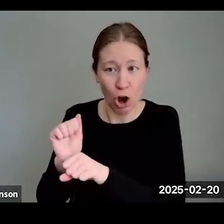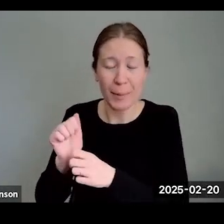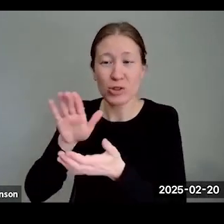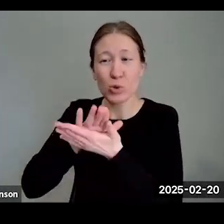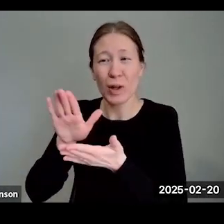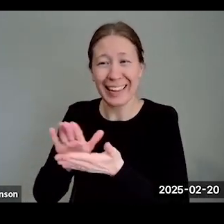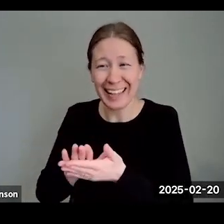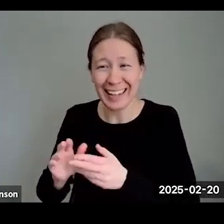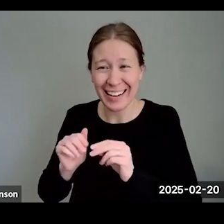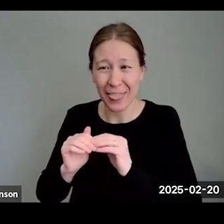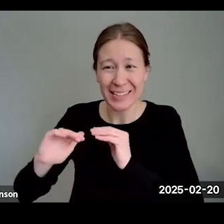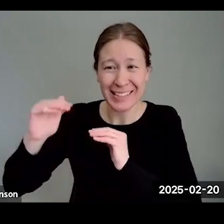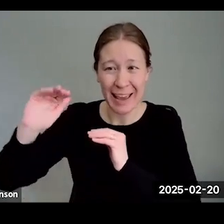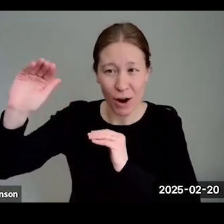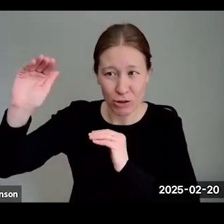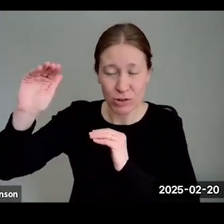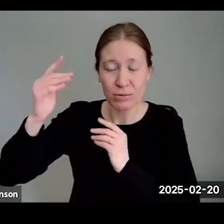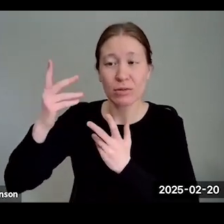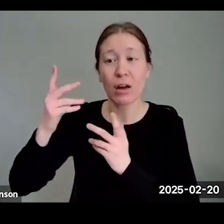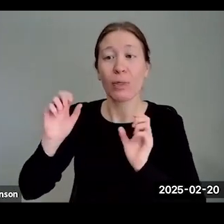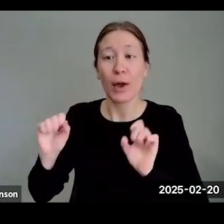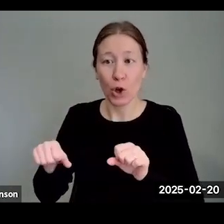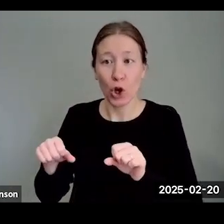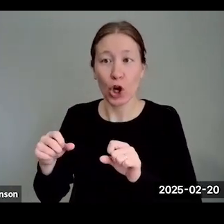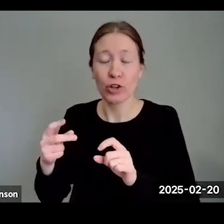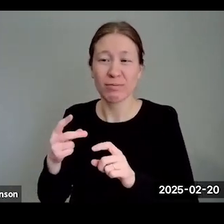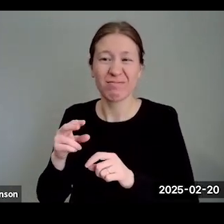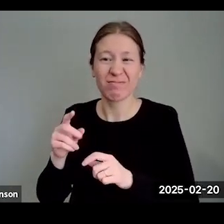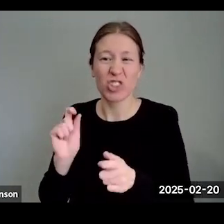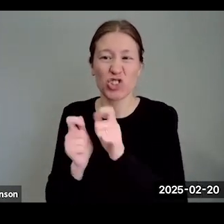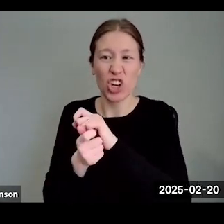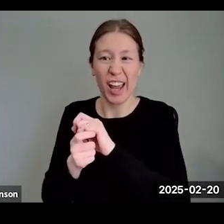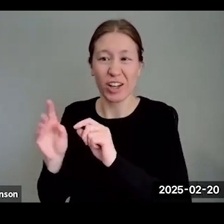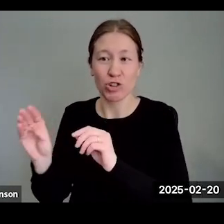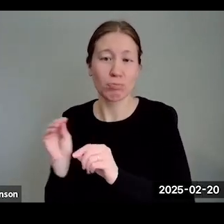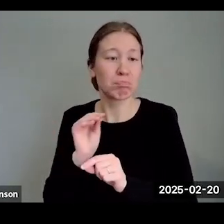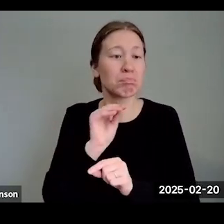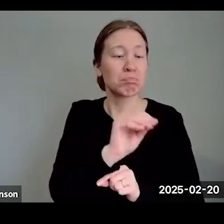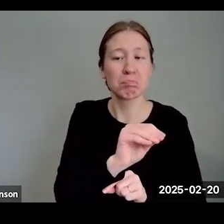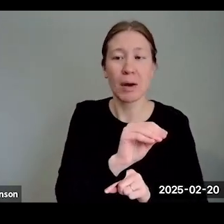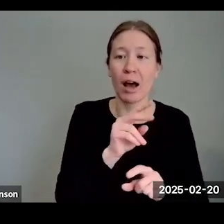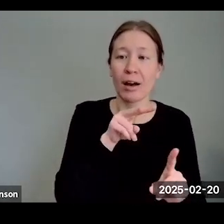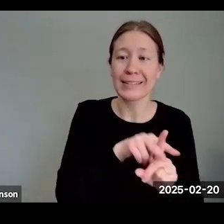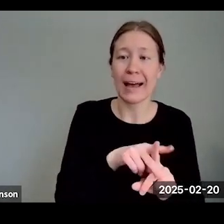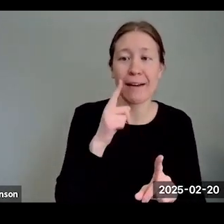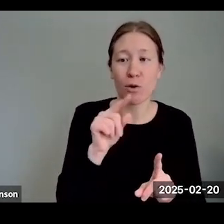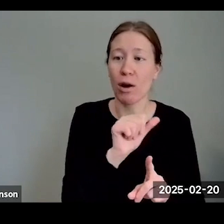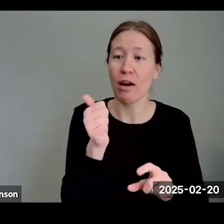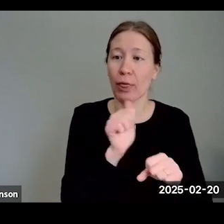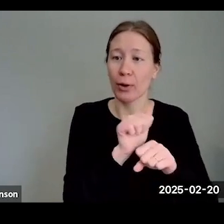the hotel employer could reassign that job responsibility to another housekeeping staff member, as a reasonable accommodation.